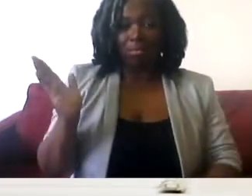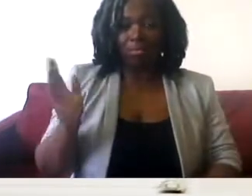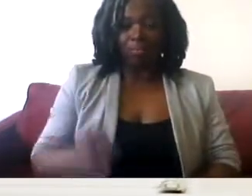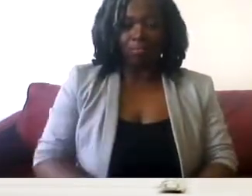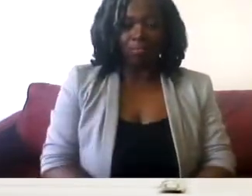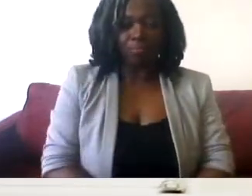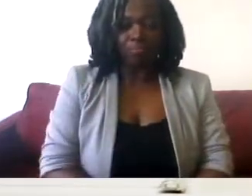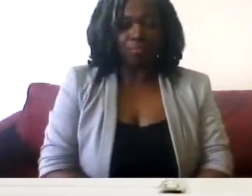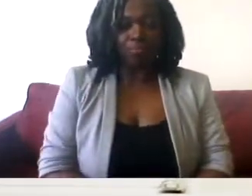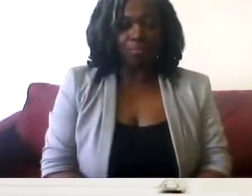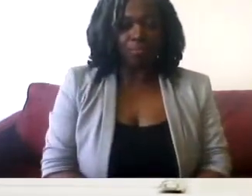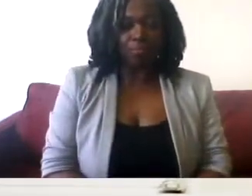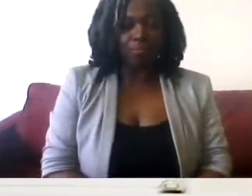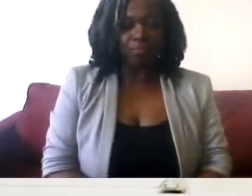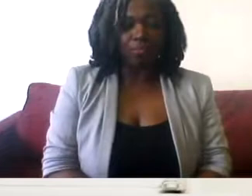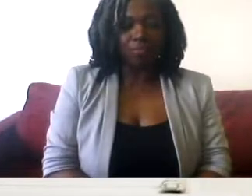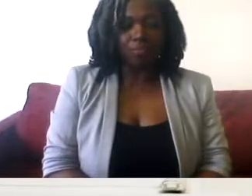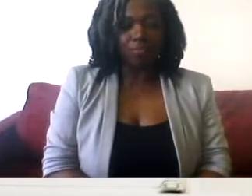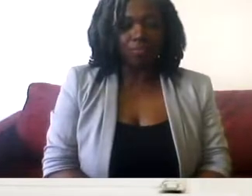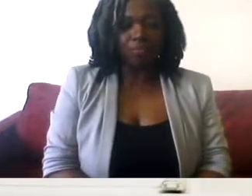both hands.